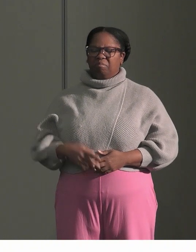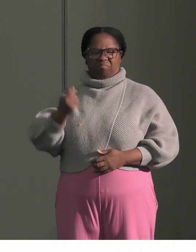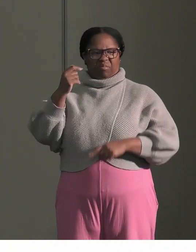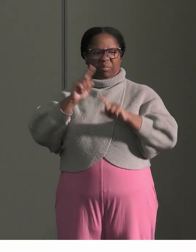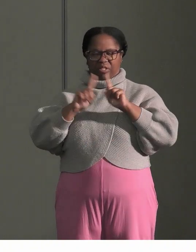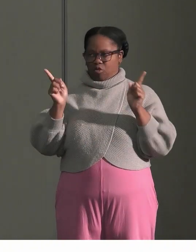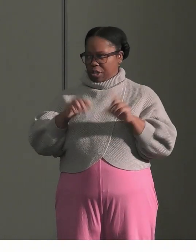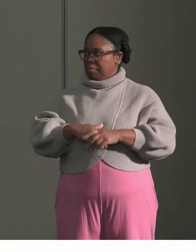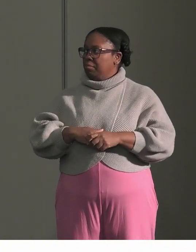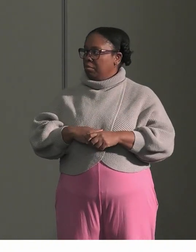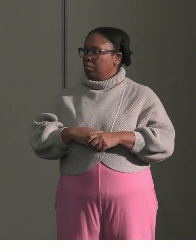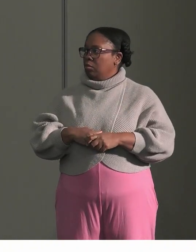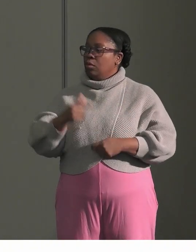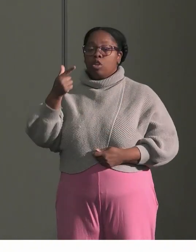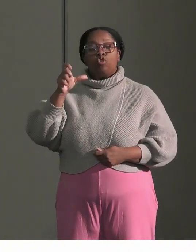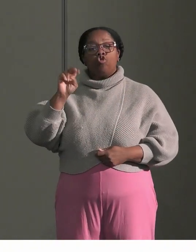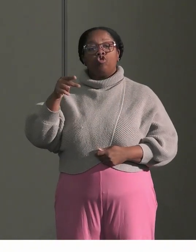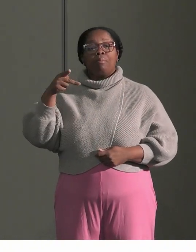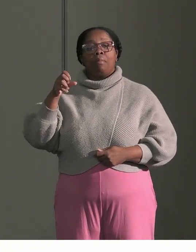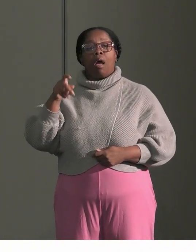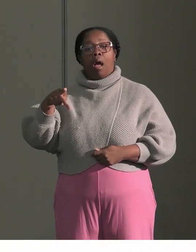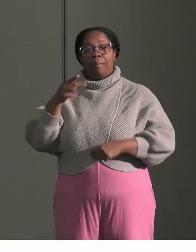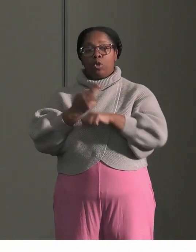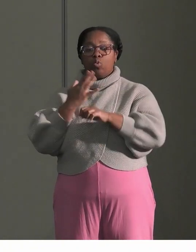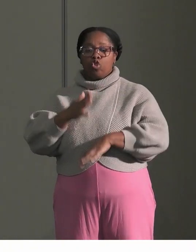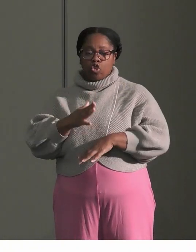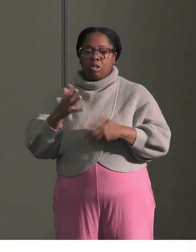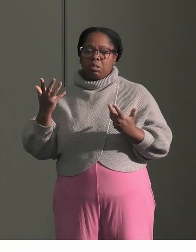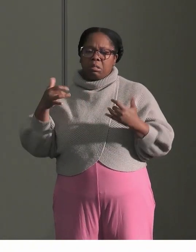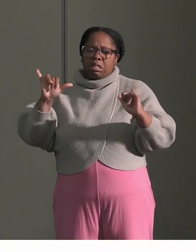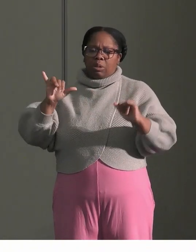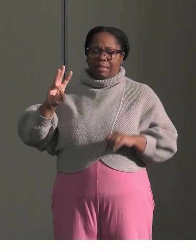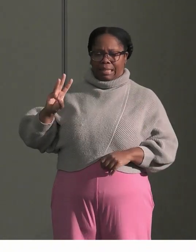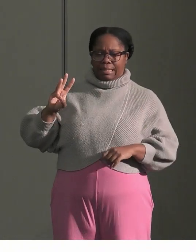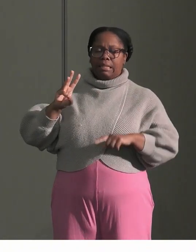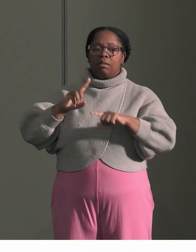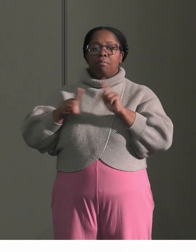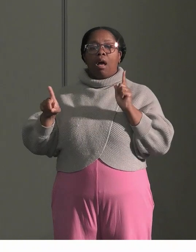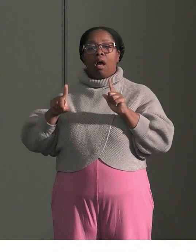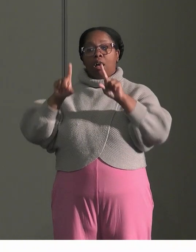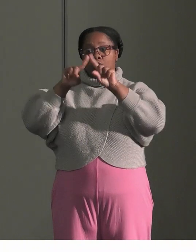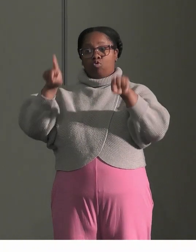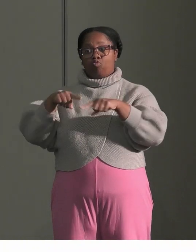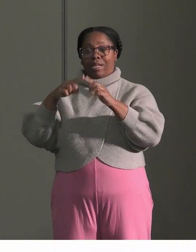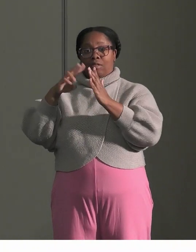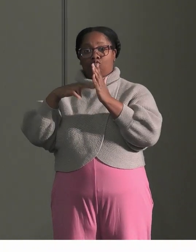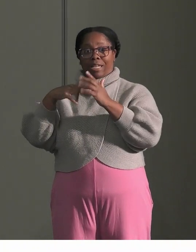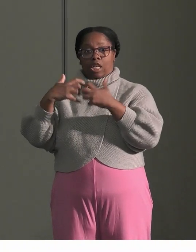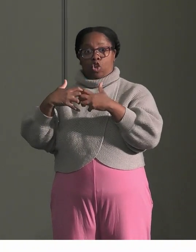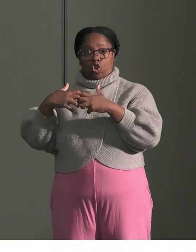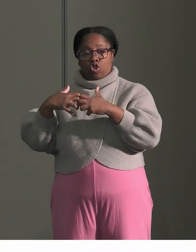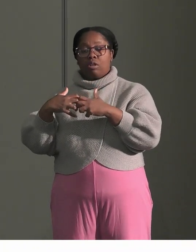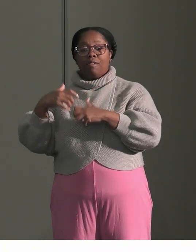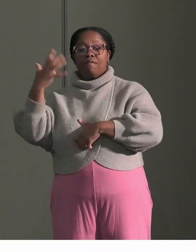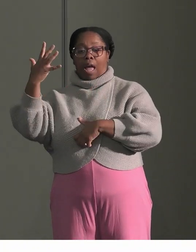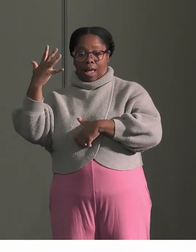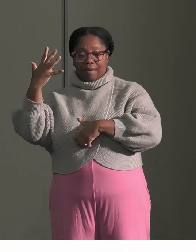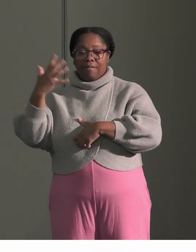Or Gen Pop users sitting with 6. But our screen reader users found 5 usability focus findings and